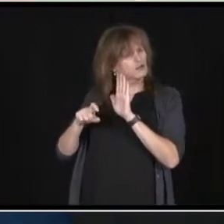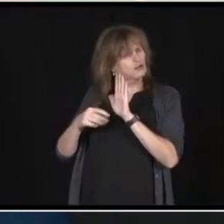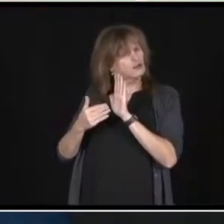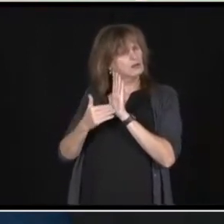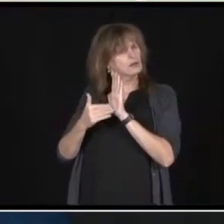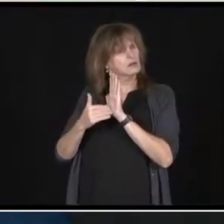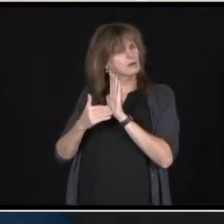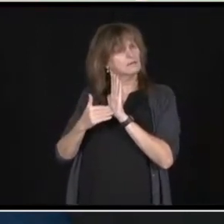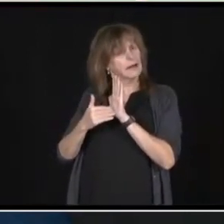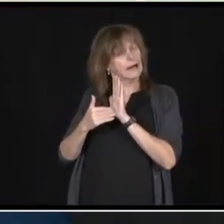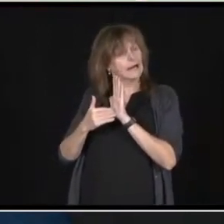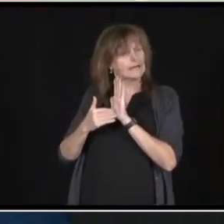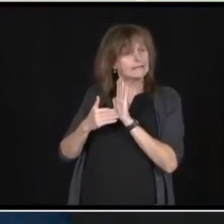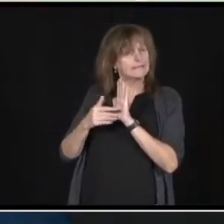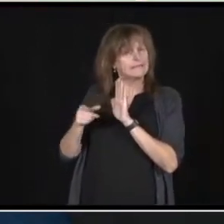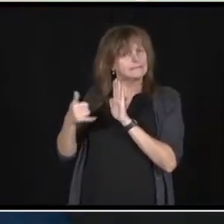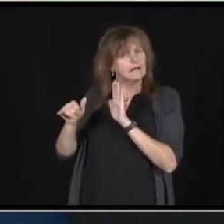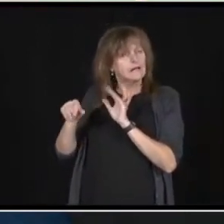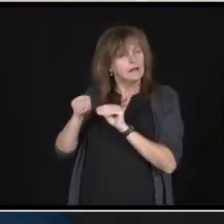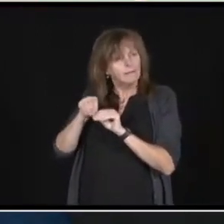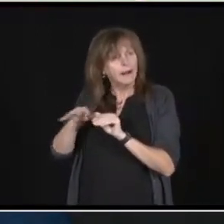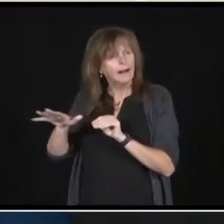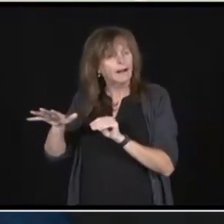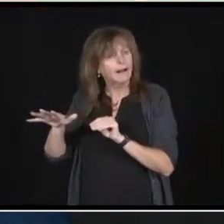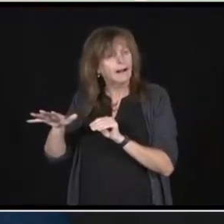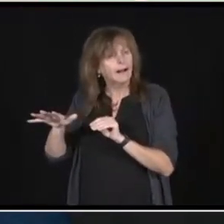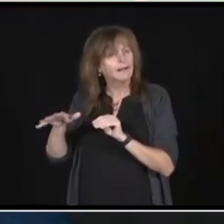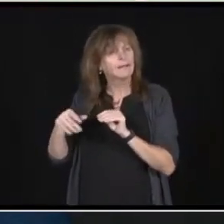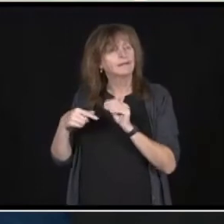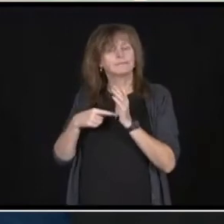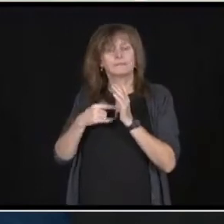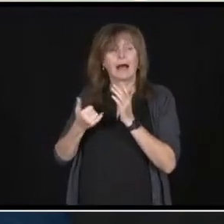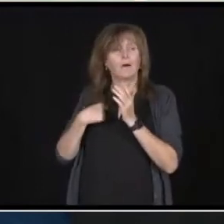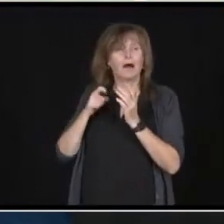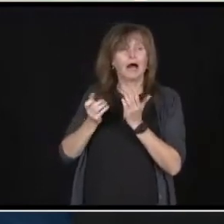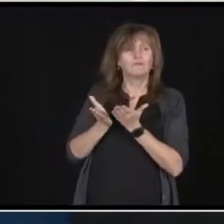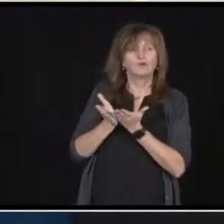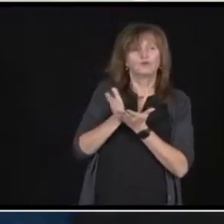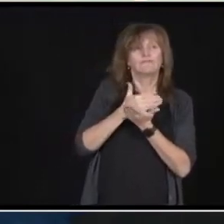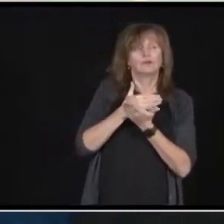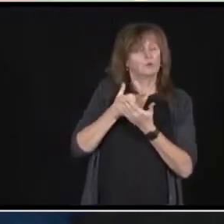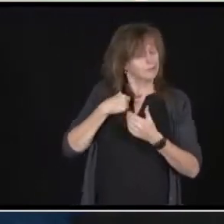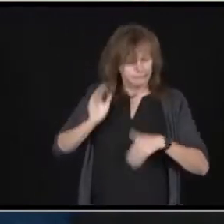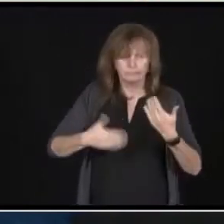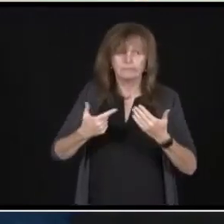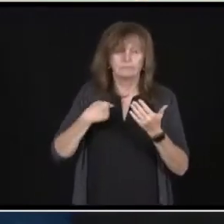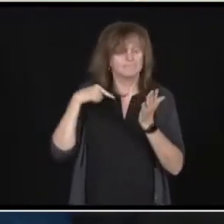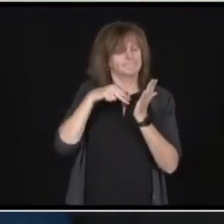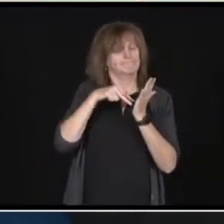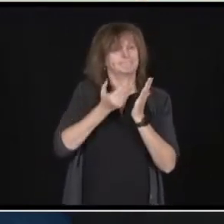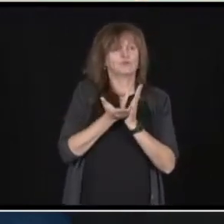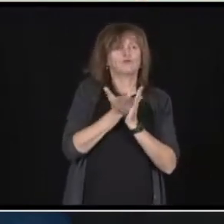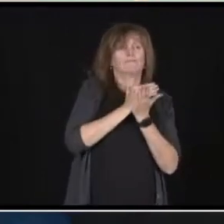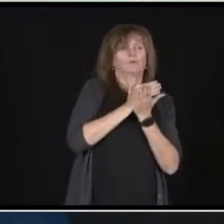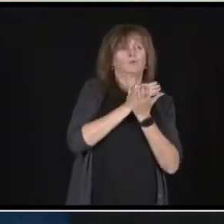significant transmission. So I think we do need to review the guidelines and that is in process.